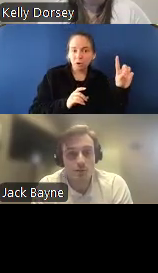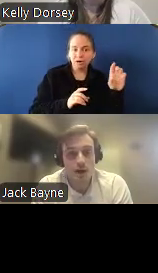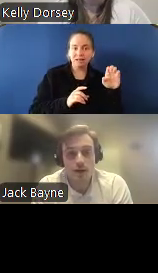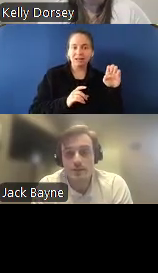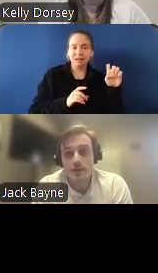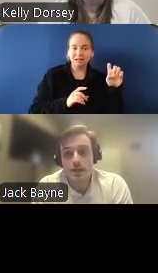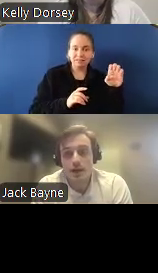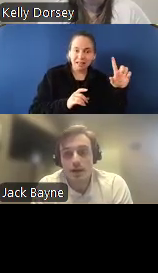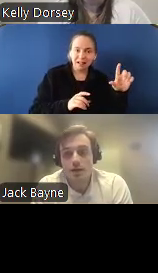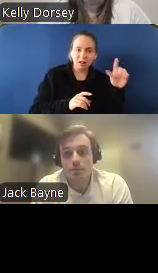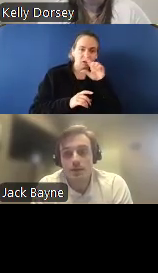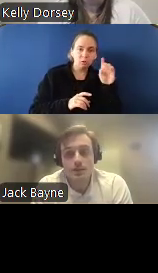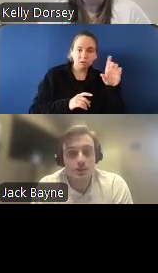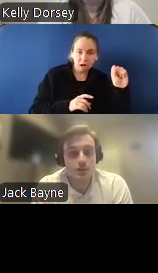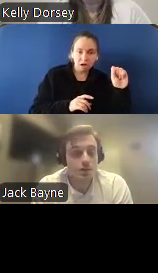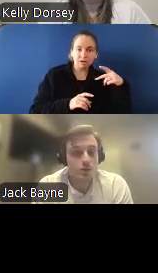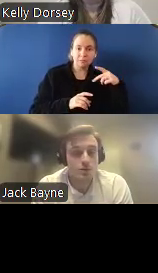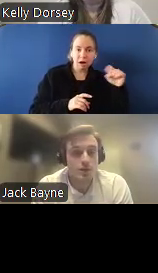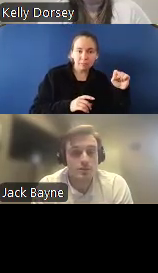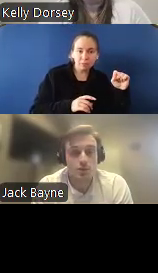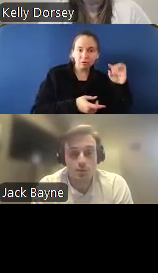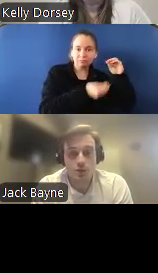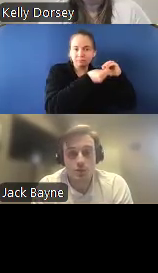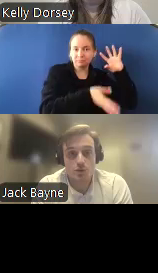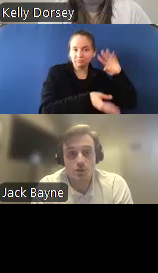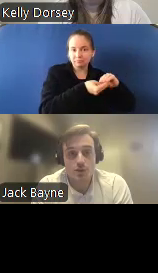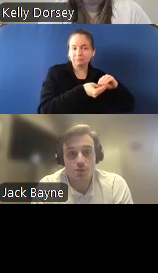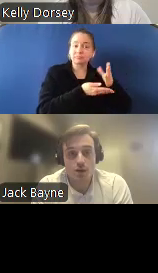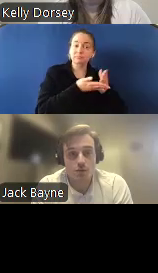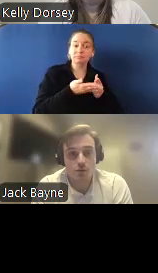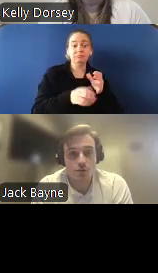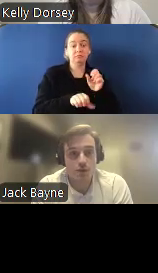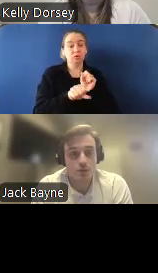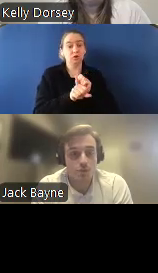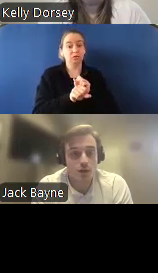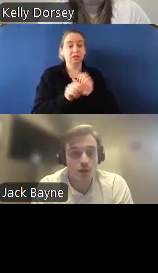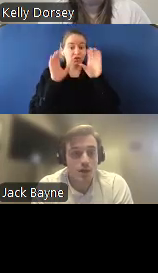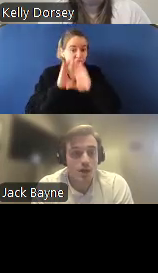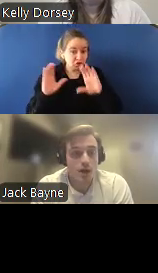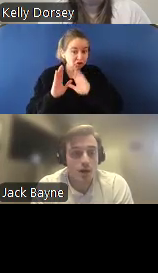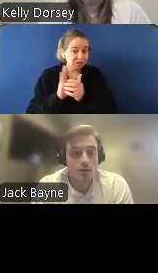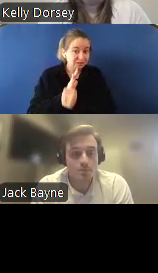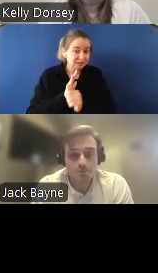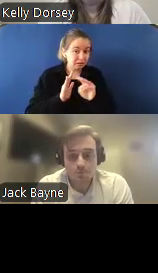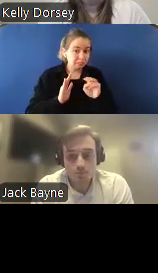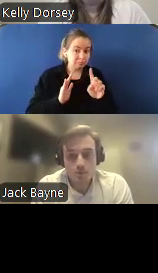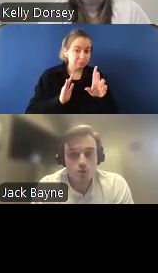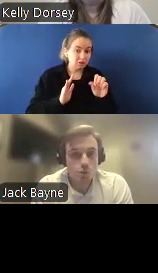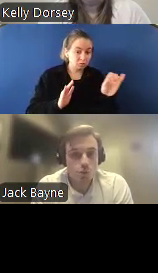Google Docs. In addition to those, you had some career search skill modules as well. So with